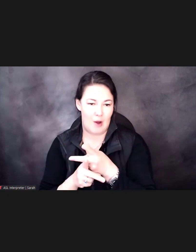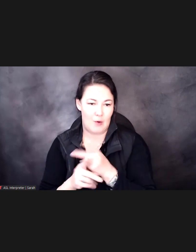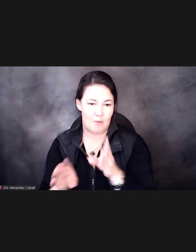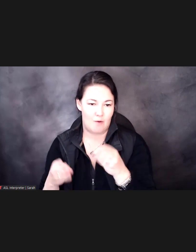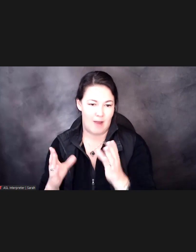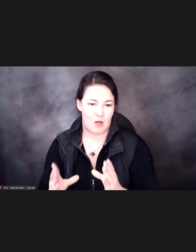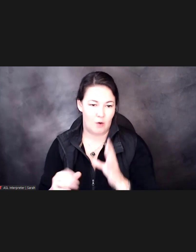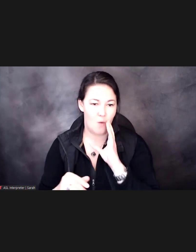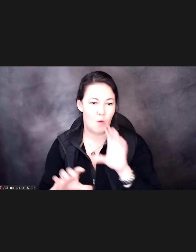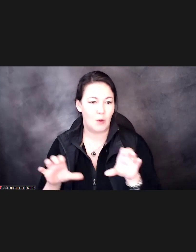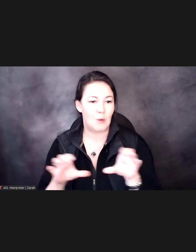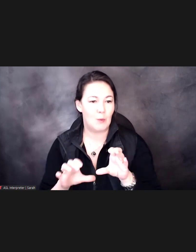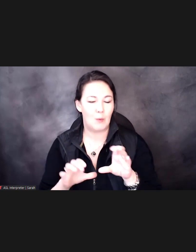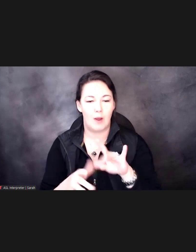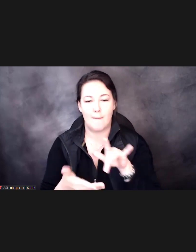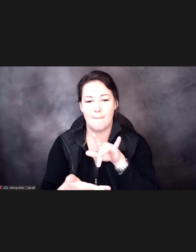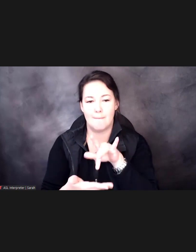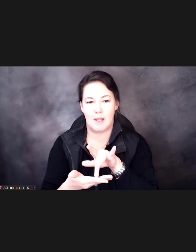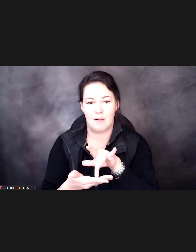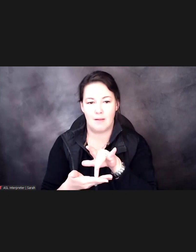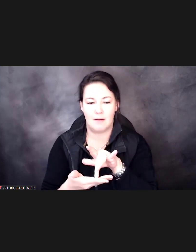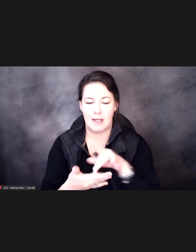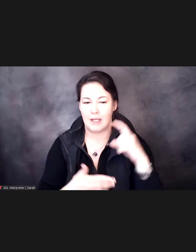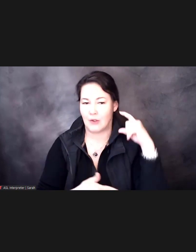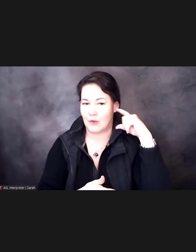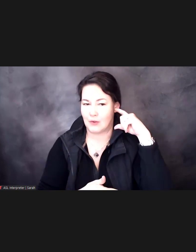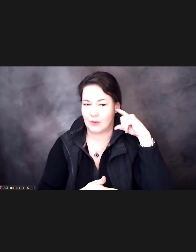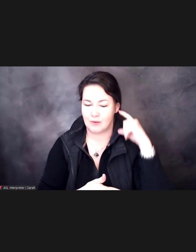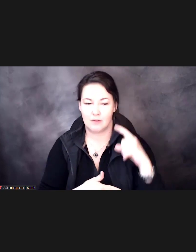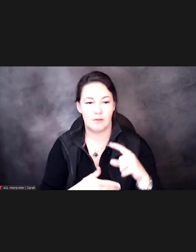um, who will do a middle ear evaluation to determine whether